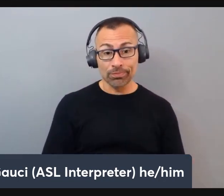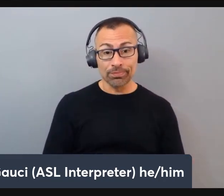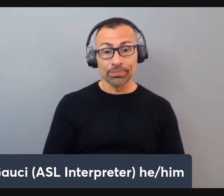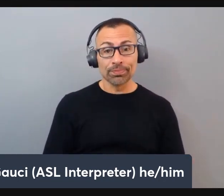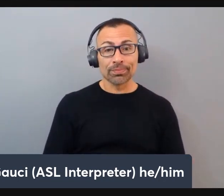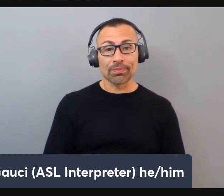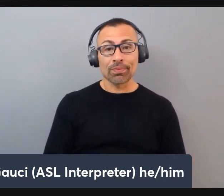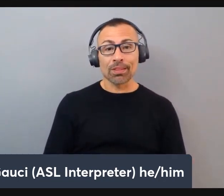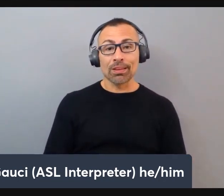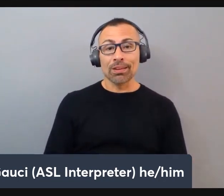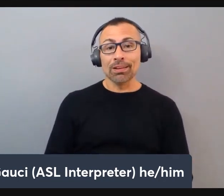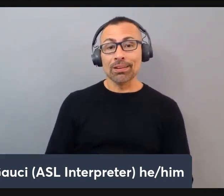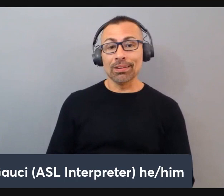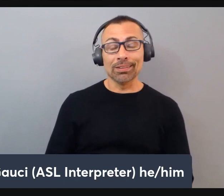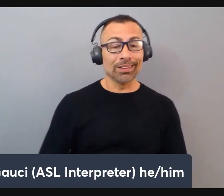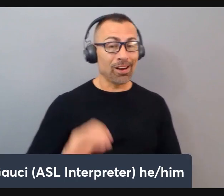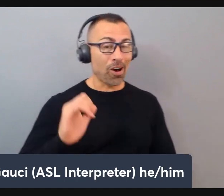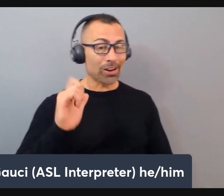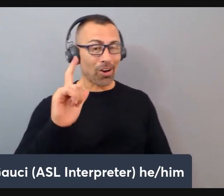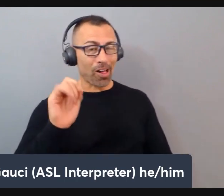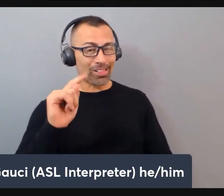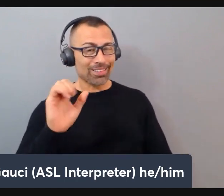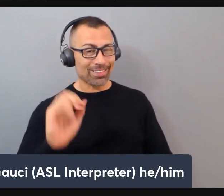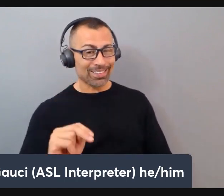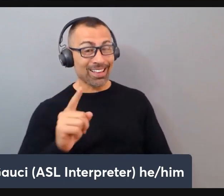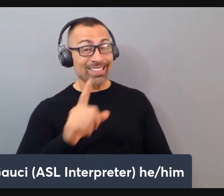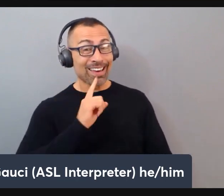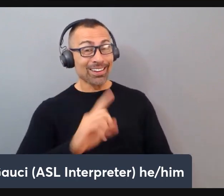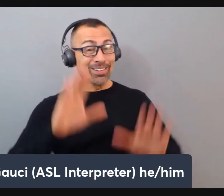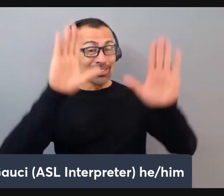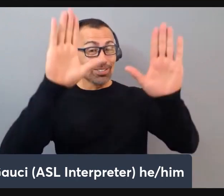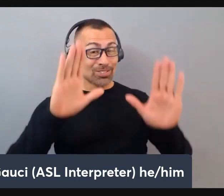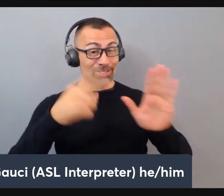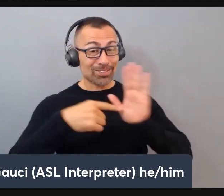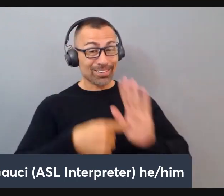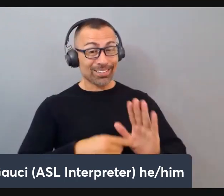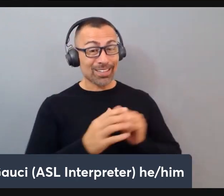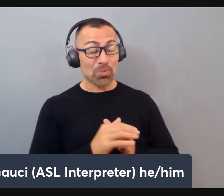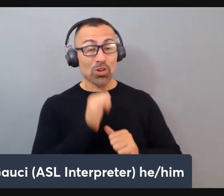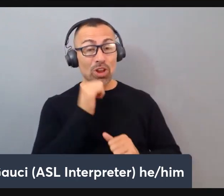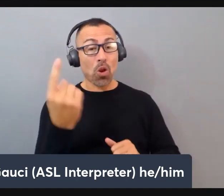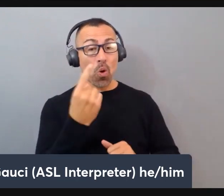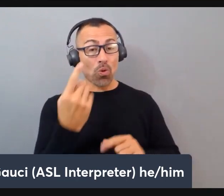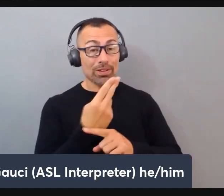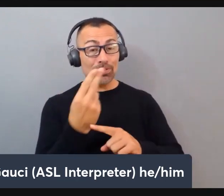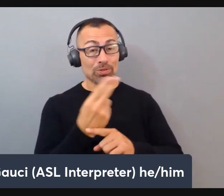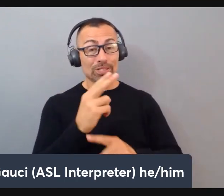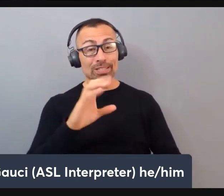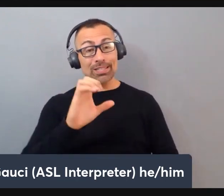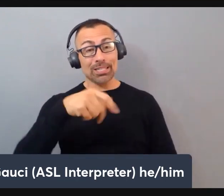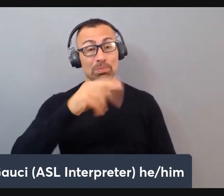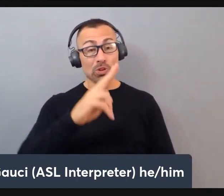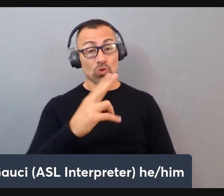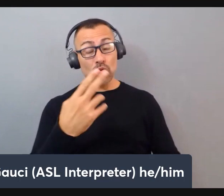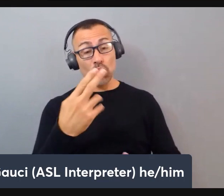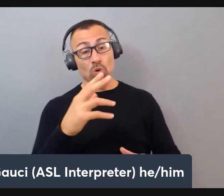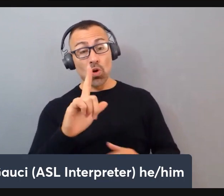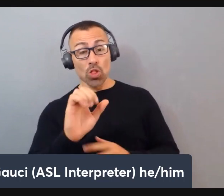not only just using the CPU load, but also the cost saving. So obviously, if you're starting something new, you don't wanna invest a ton up front.